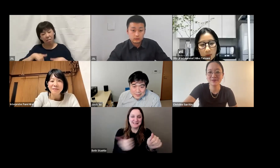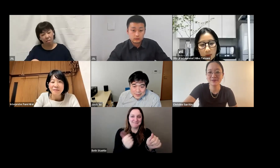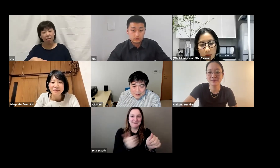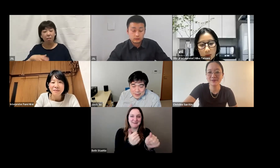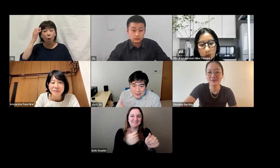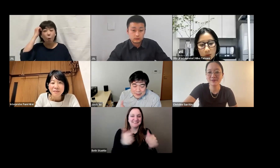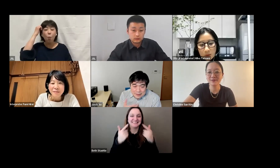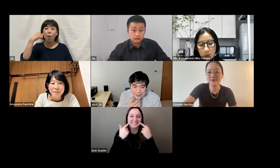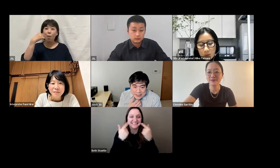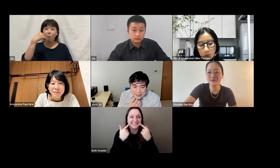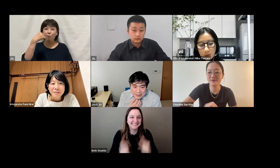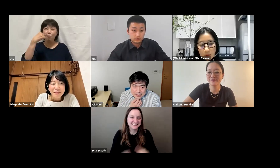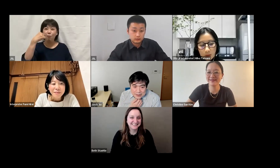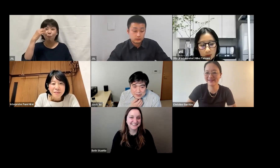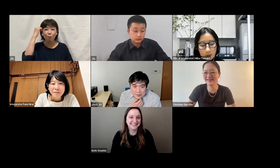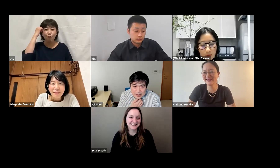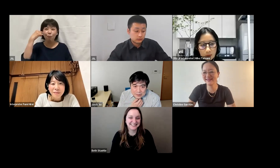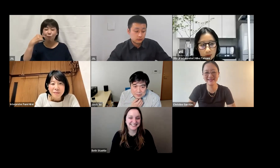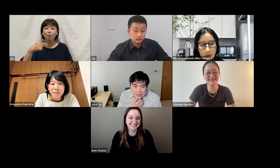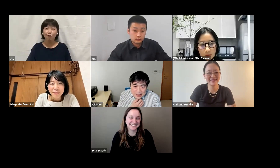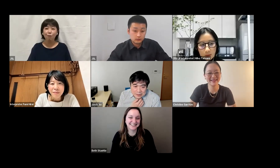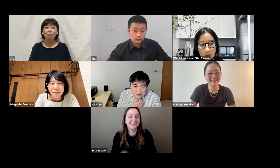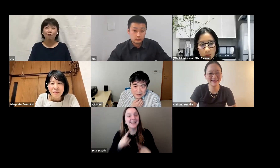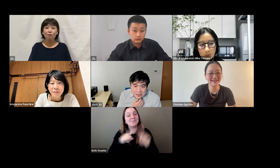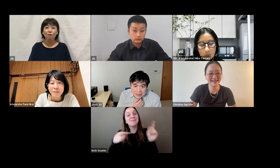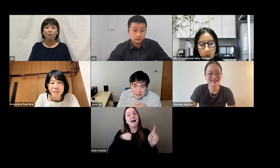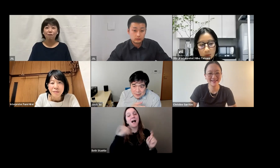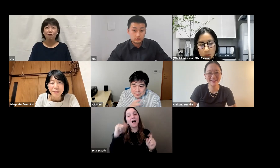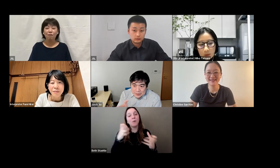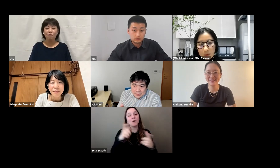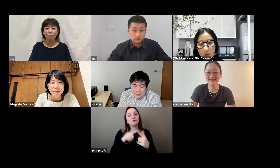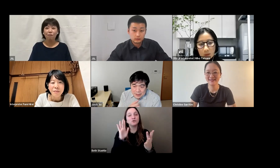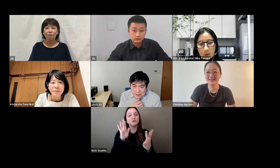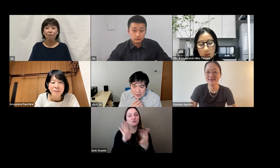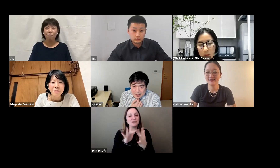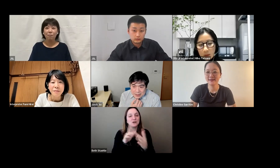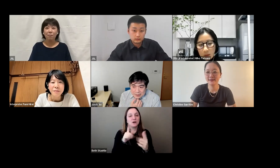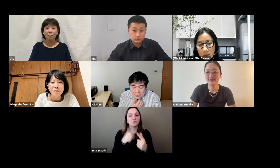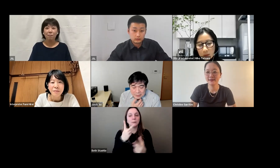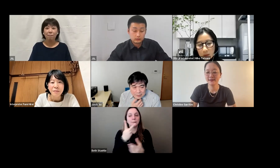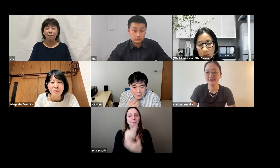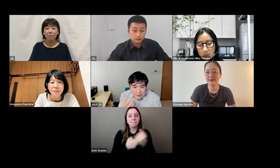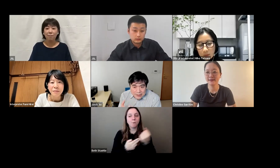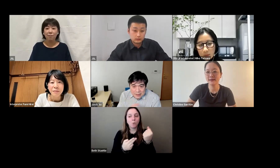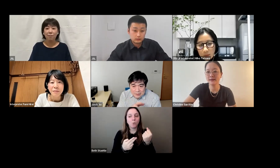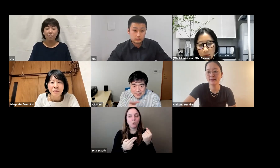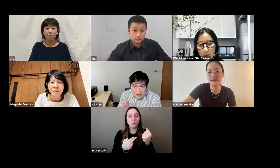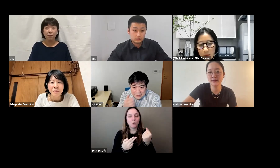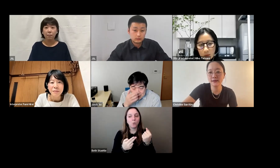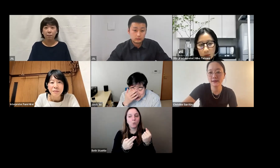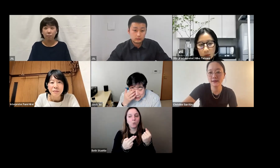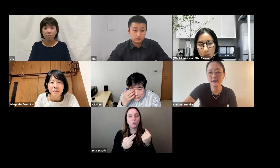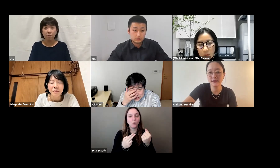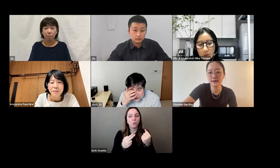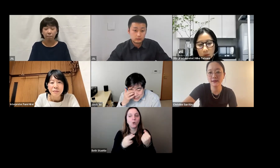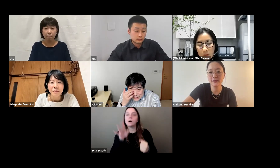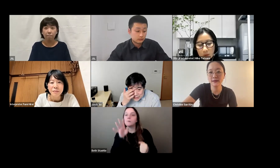But I also want to reach out to both the audio as well as the sign language interpreters